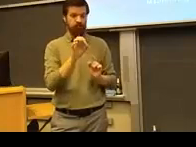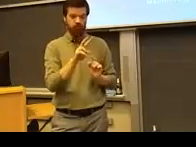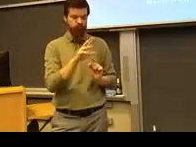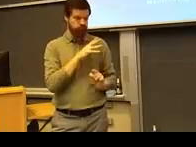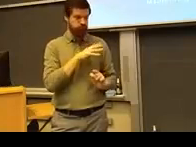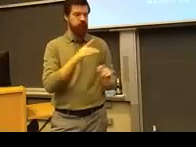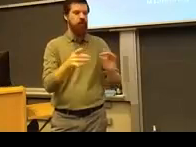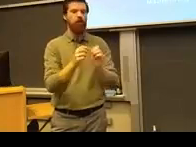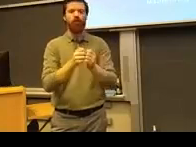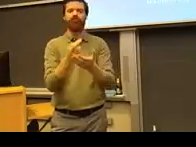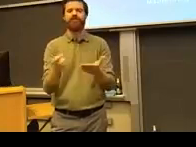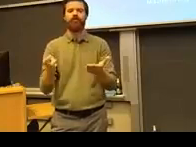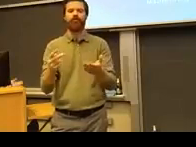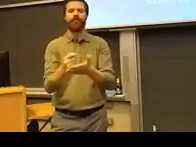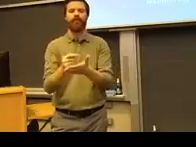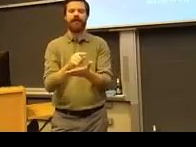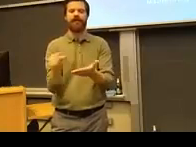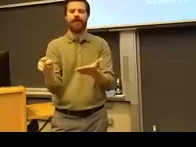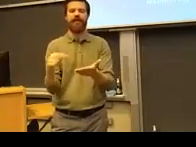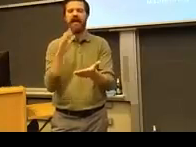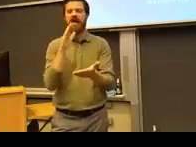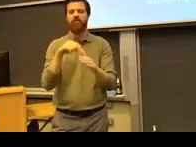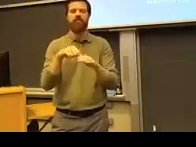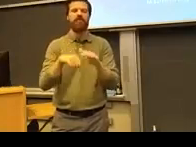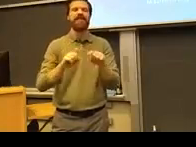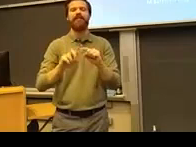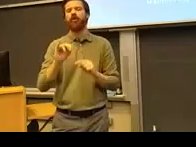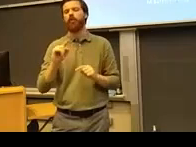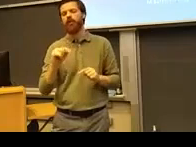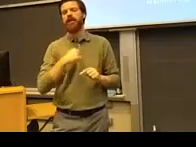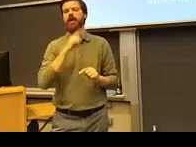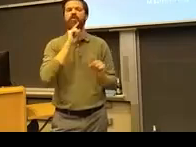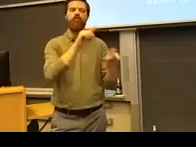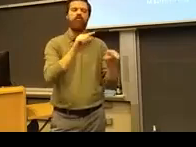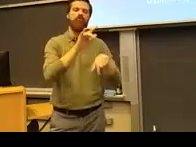will get into that in uh like all the different units that I go on to but that is one of the